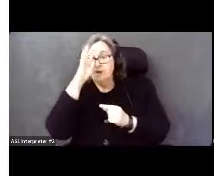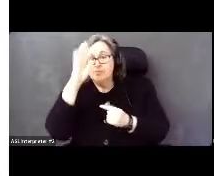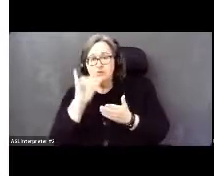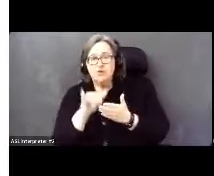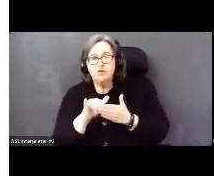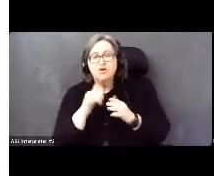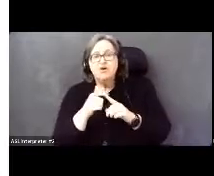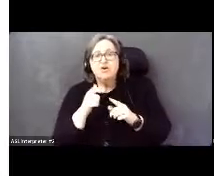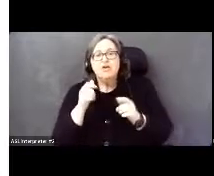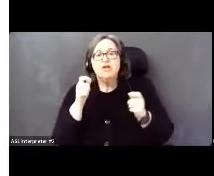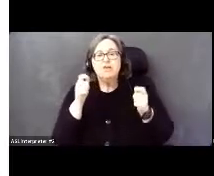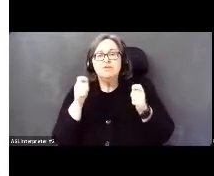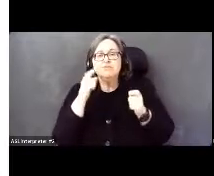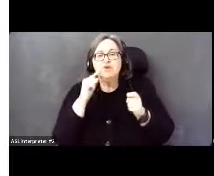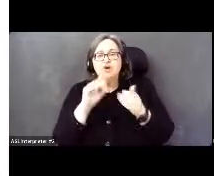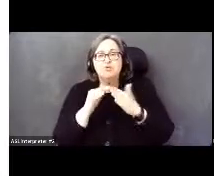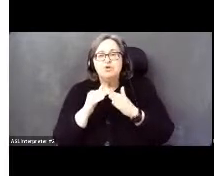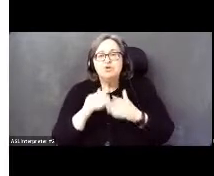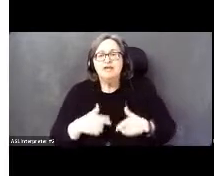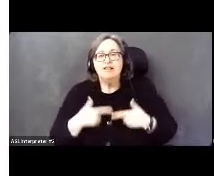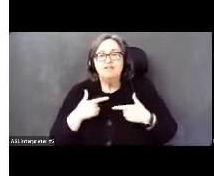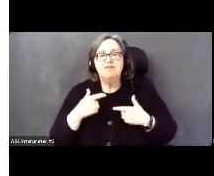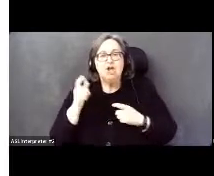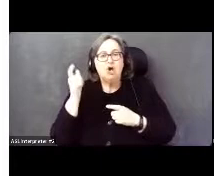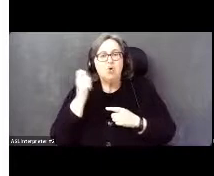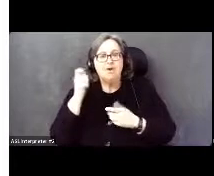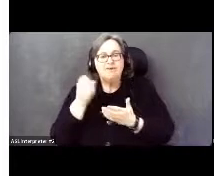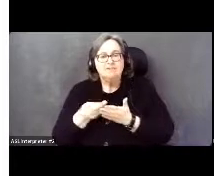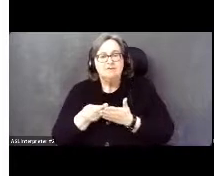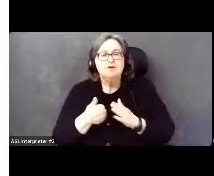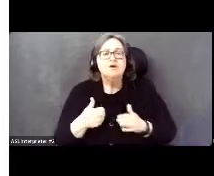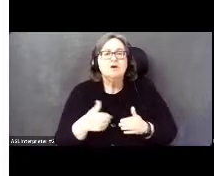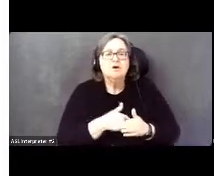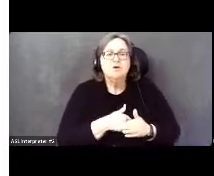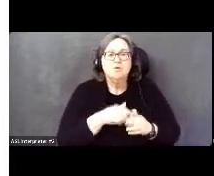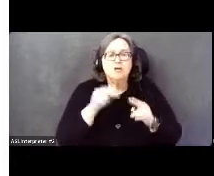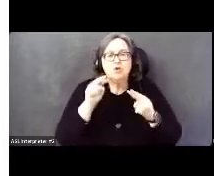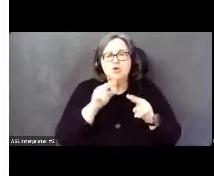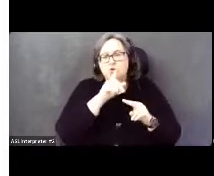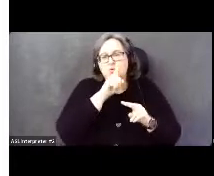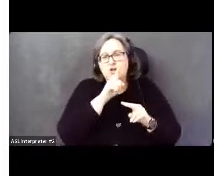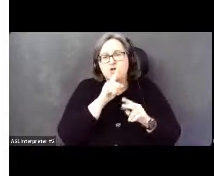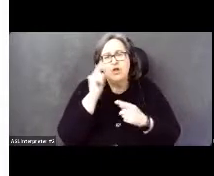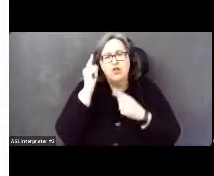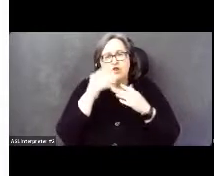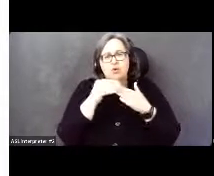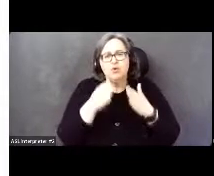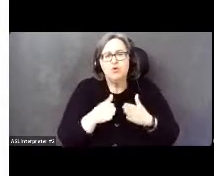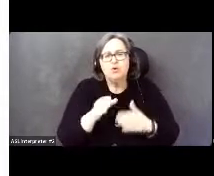for community living grant. But we look to a real strong thought leader in the community. That's Judy Dettmer with